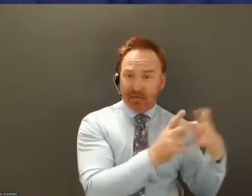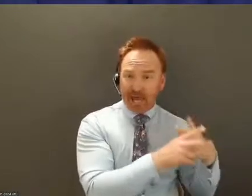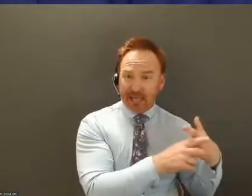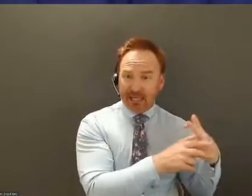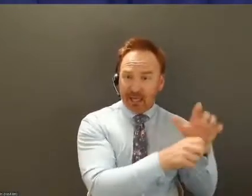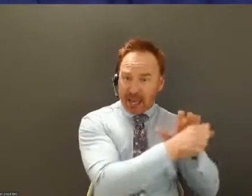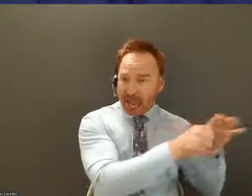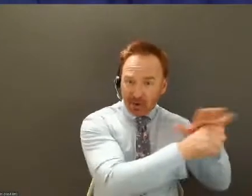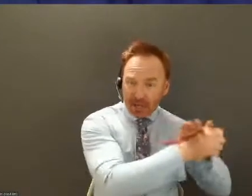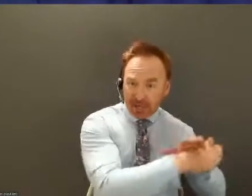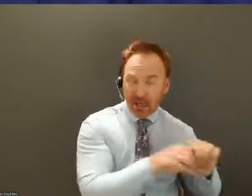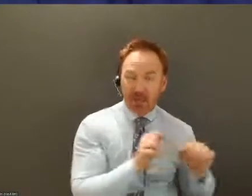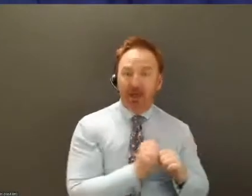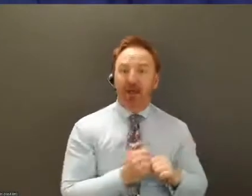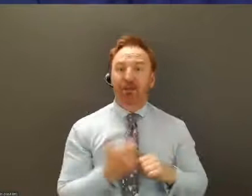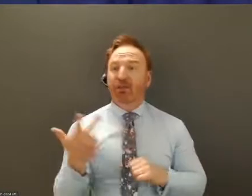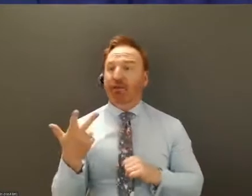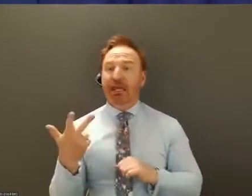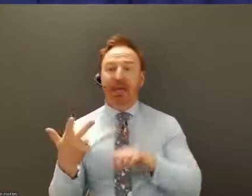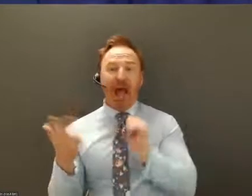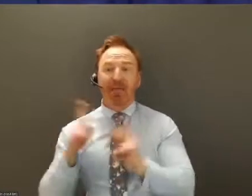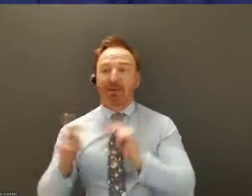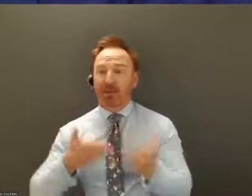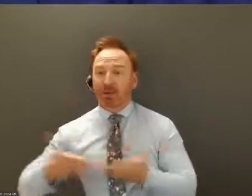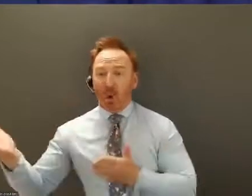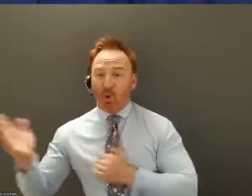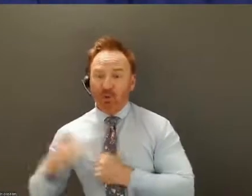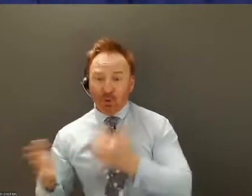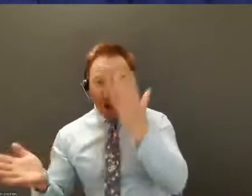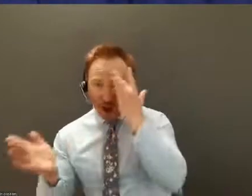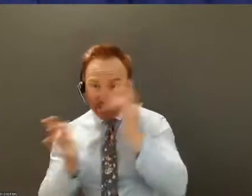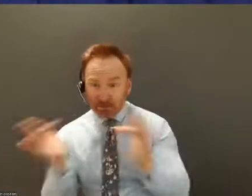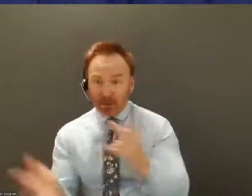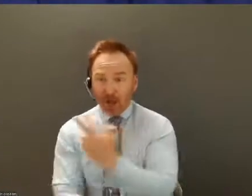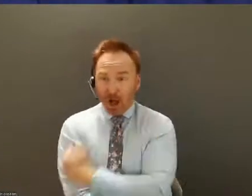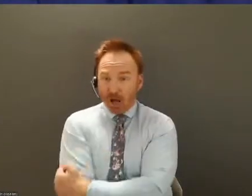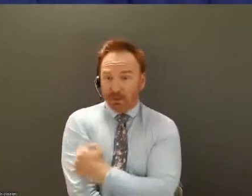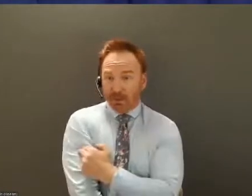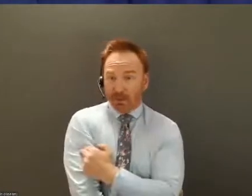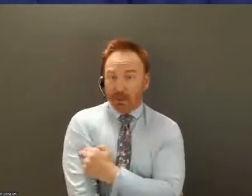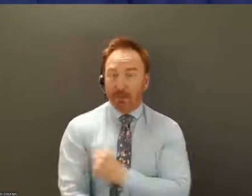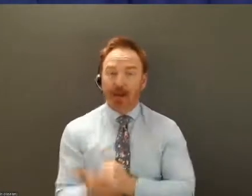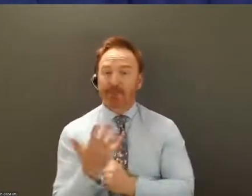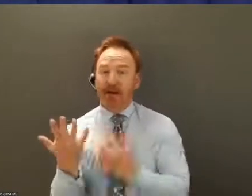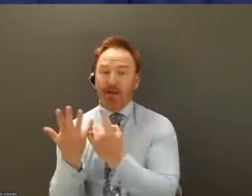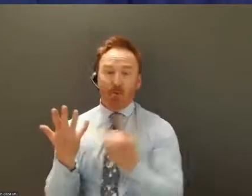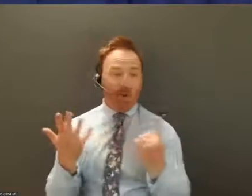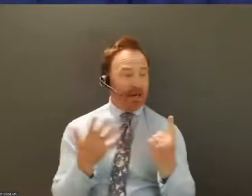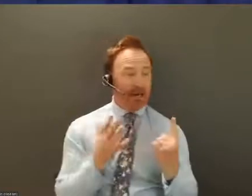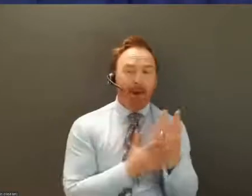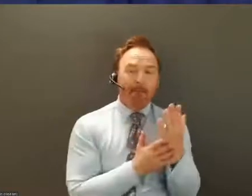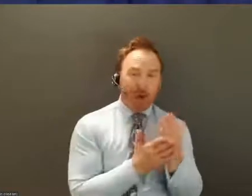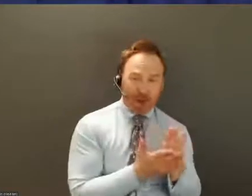health centres. And as for self-isolation if you